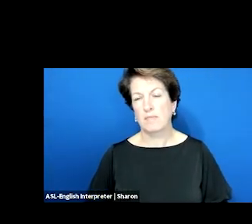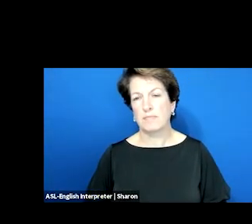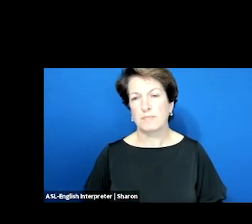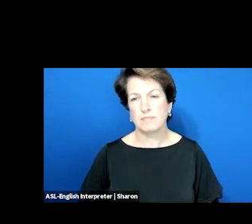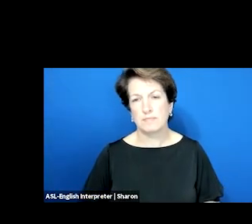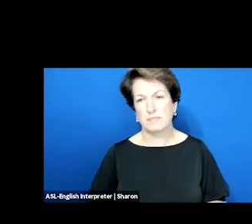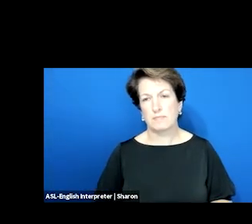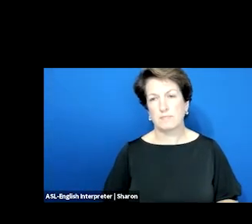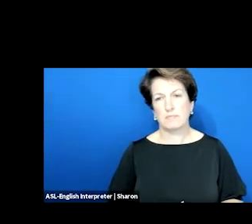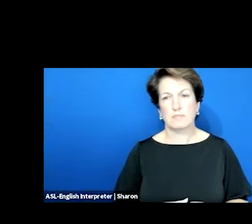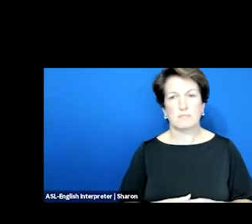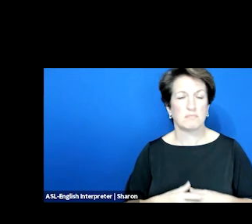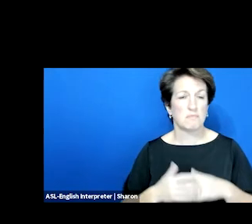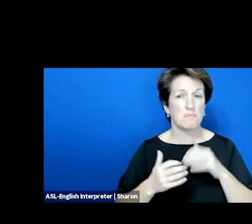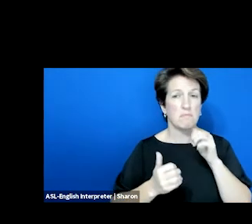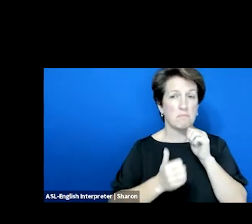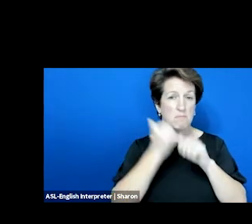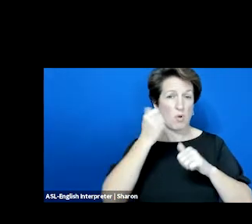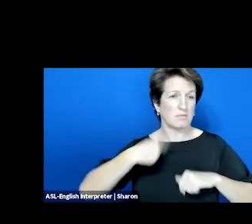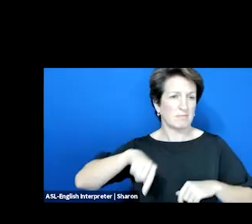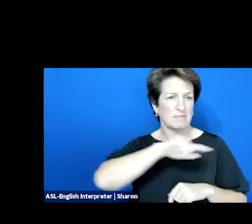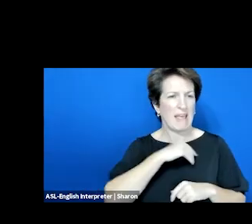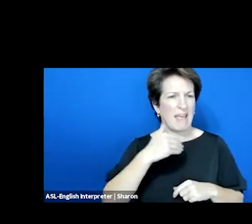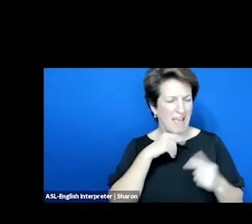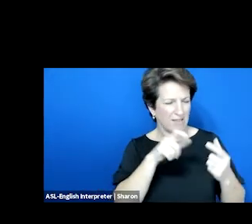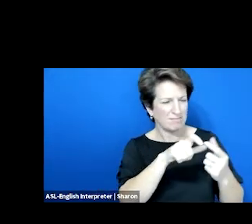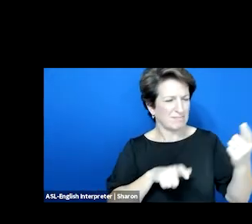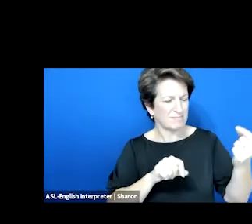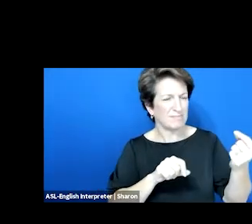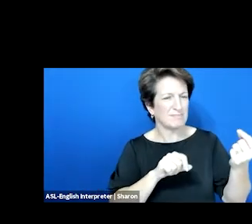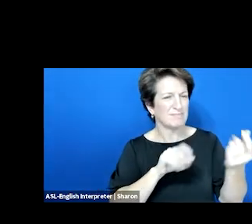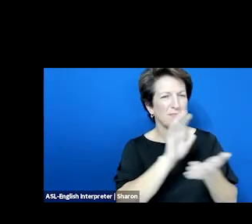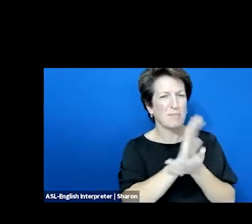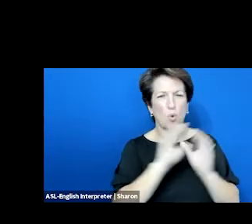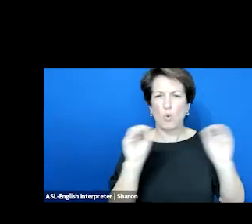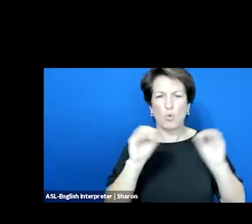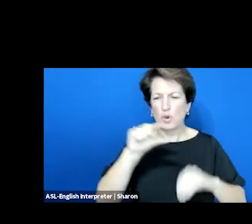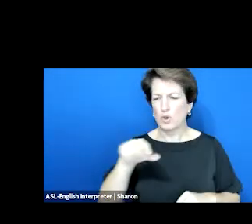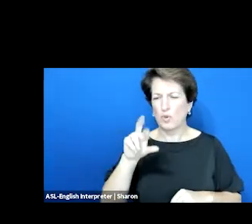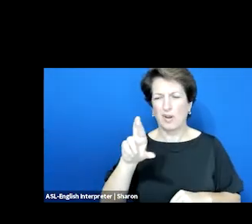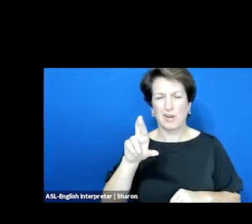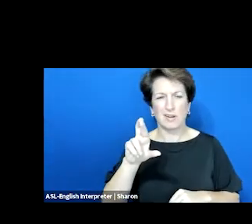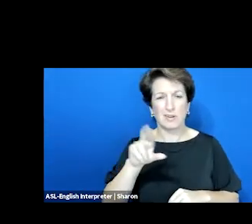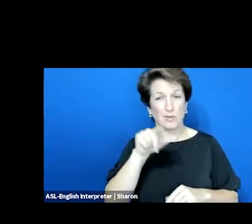code or with the new, enhanced vaccine receipt with the QR code. And these are some frequently asked questions that we will go